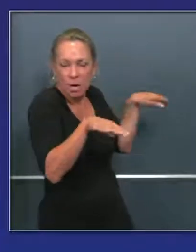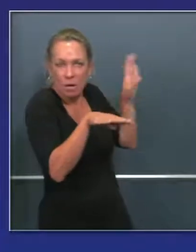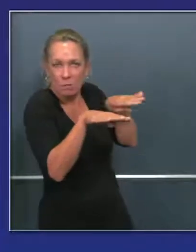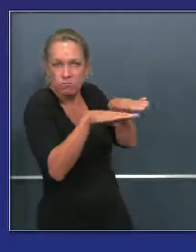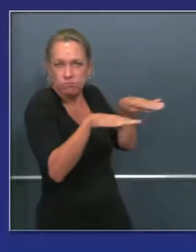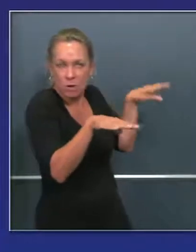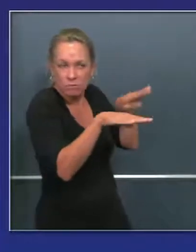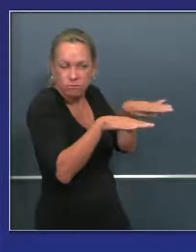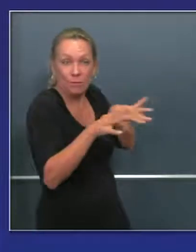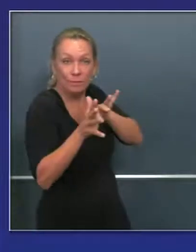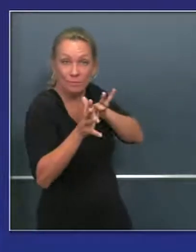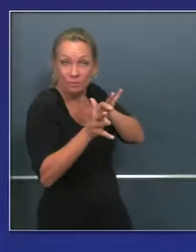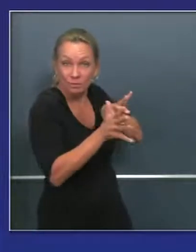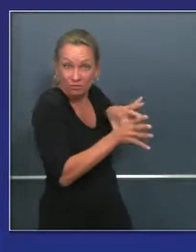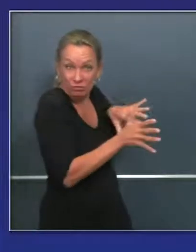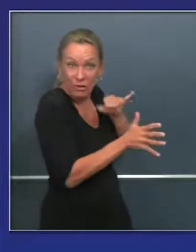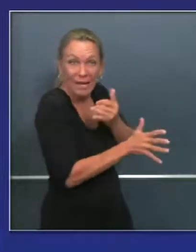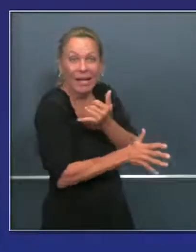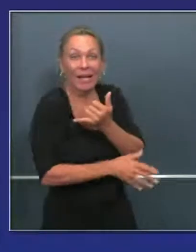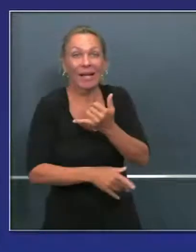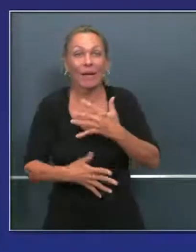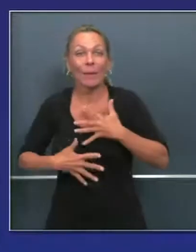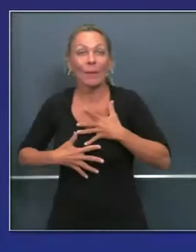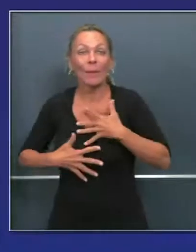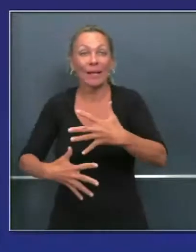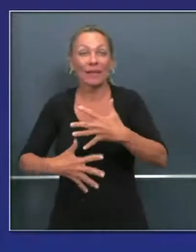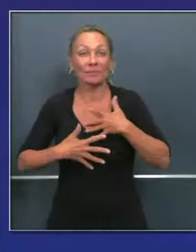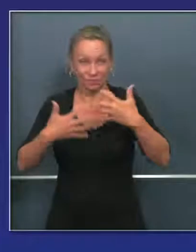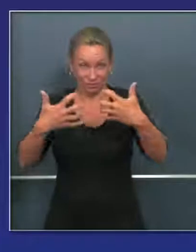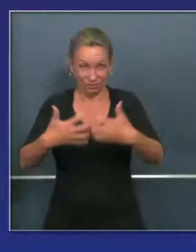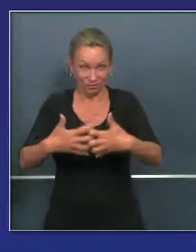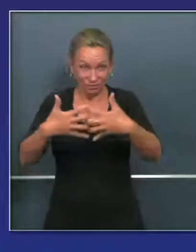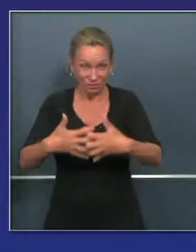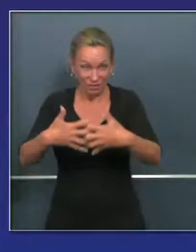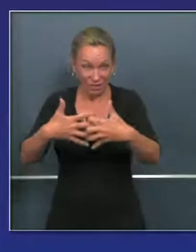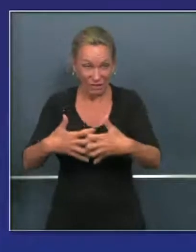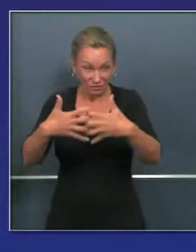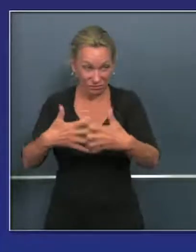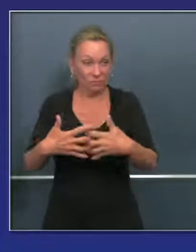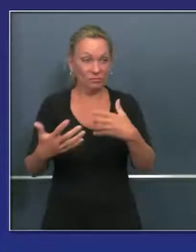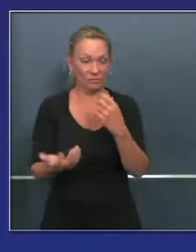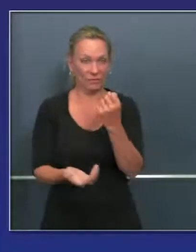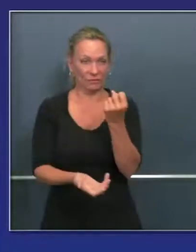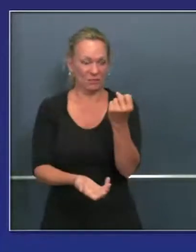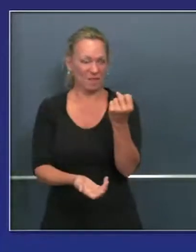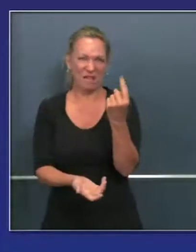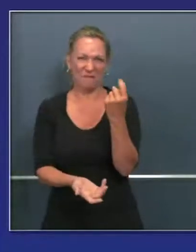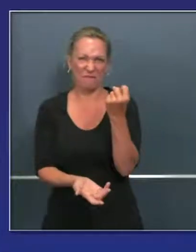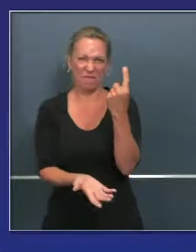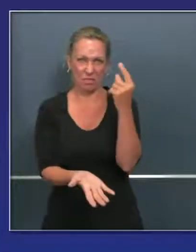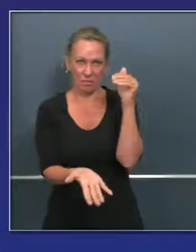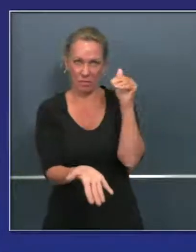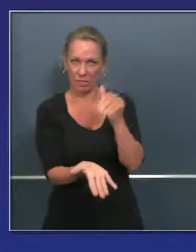ventilators that are available today for use as part of our critical care capacity so numbers are